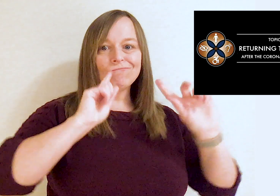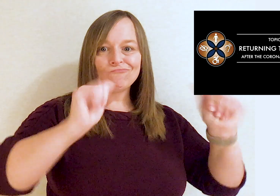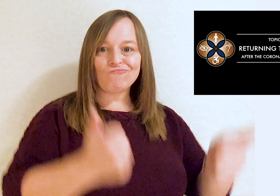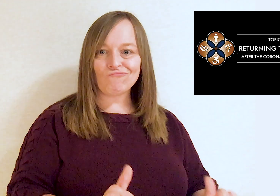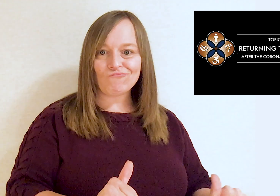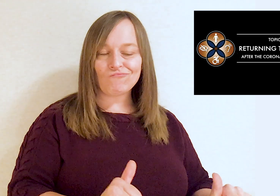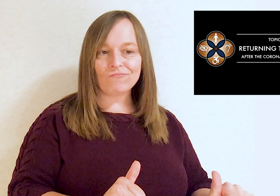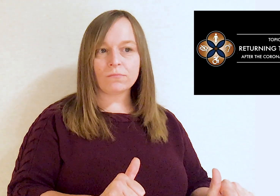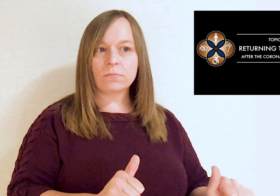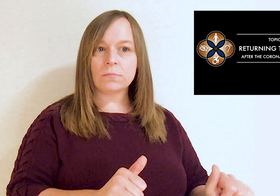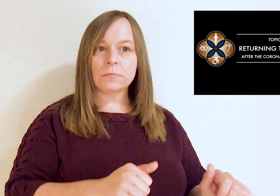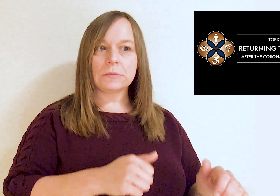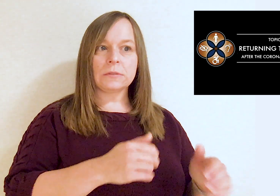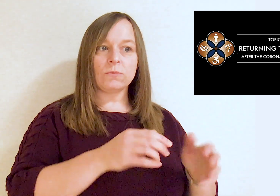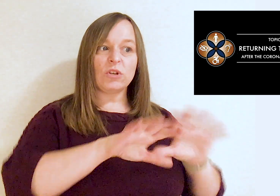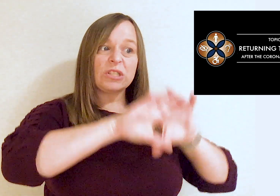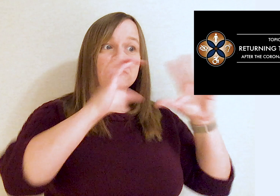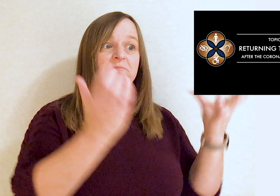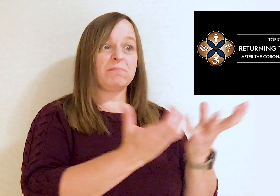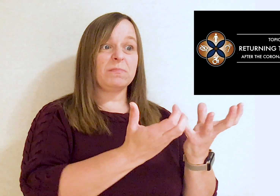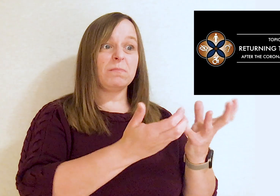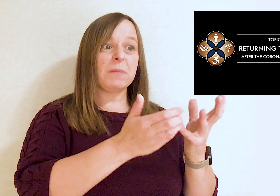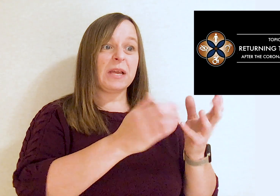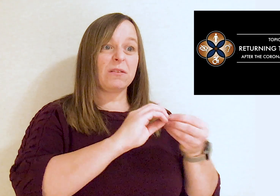actually ends up being a significant portion of people and then